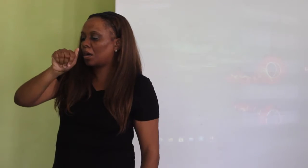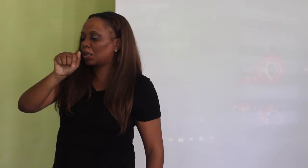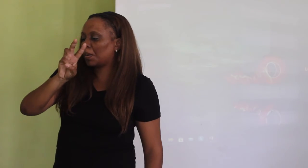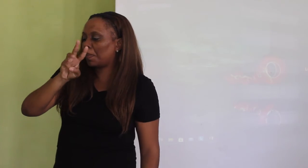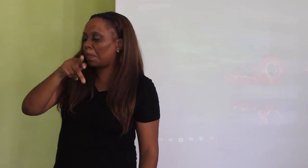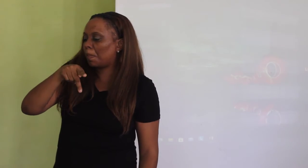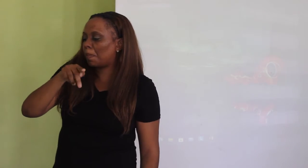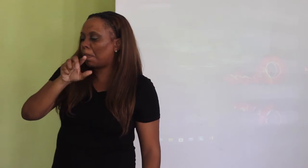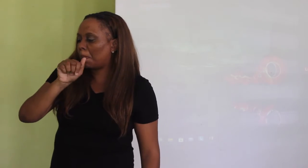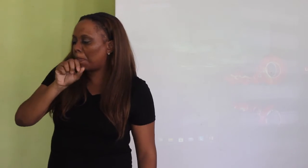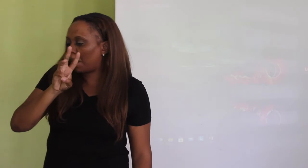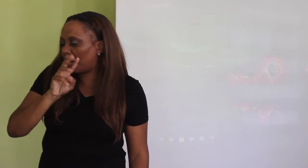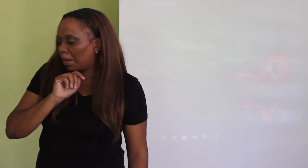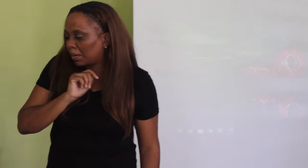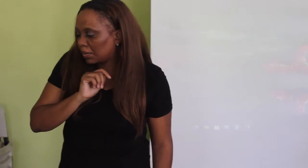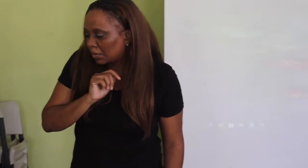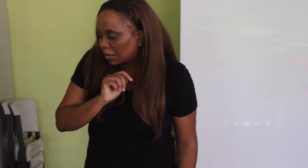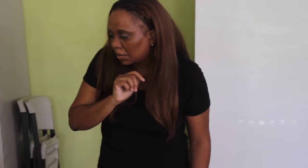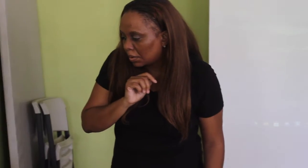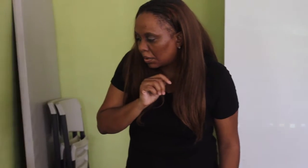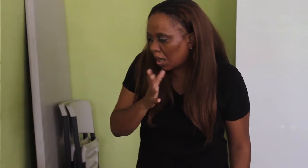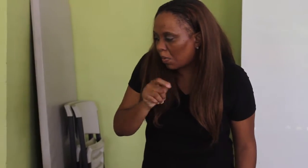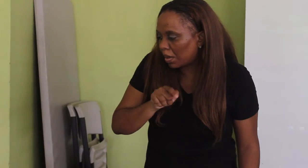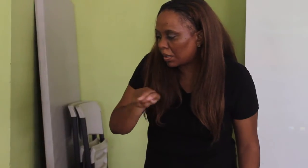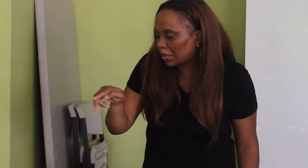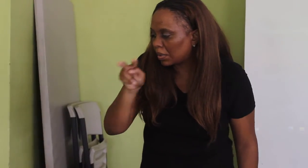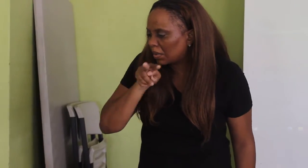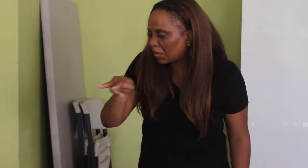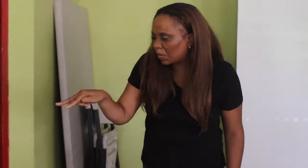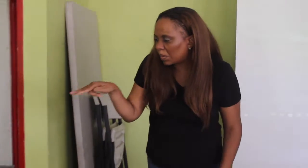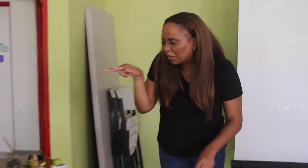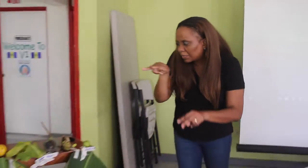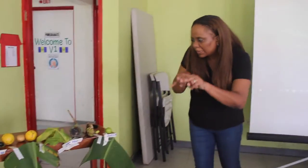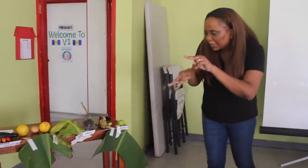bear like that so afterwards that you can do the specimens and thank you very much for your time